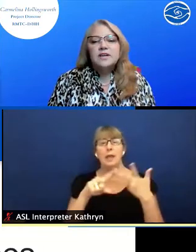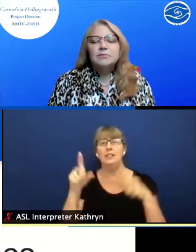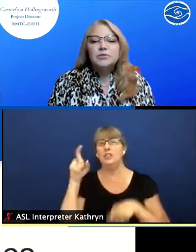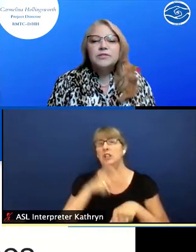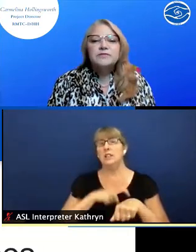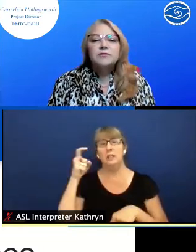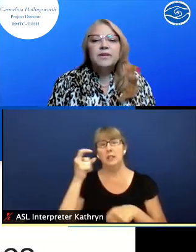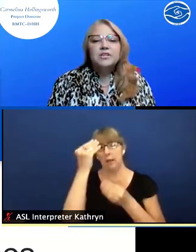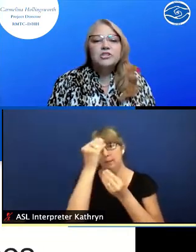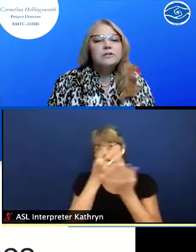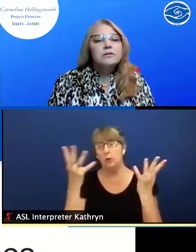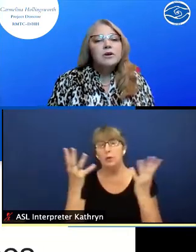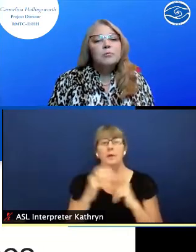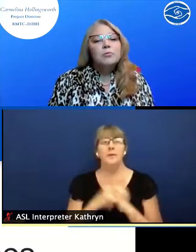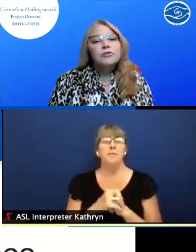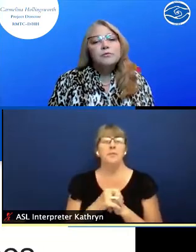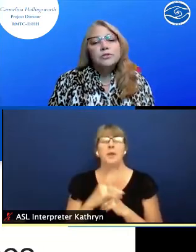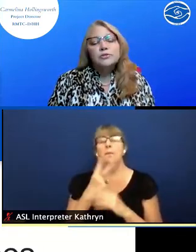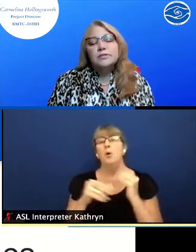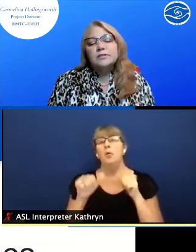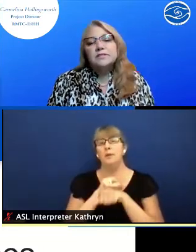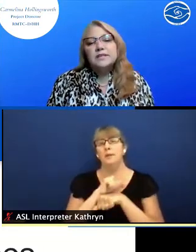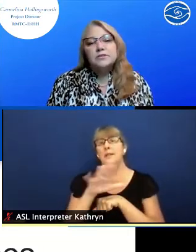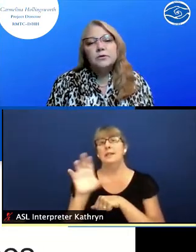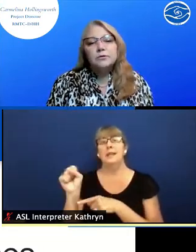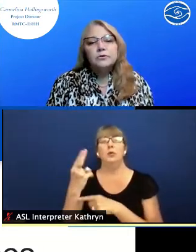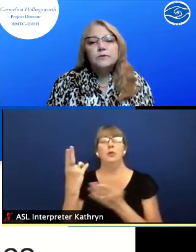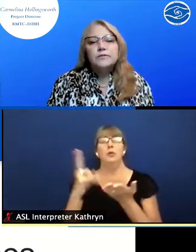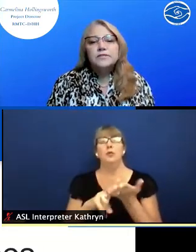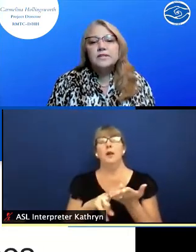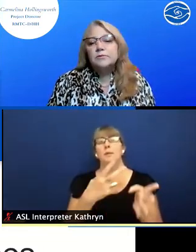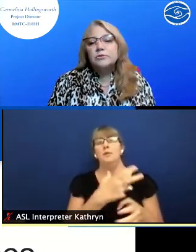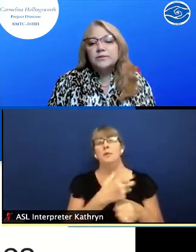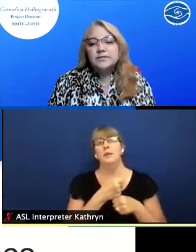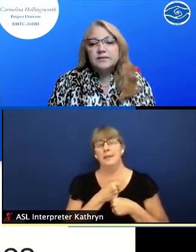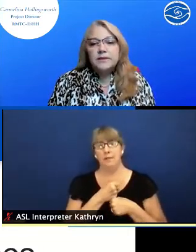News and Information, both of which are sent to stakeholders who have signed up to receive them.